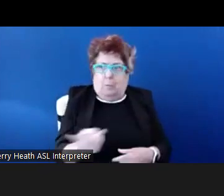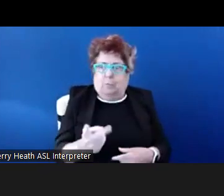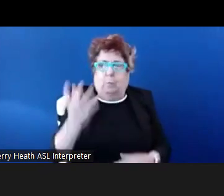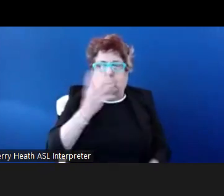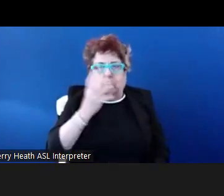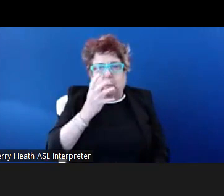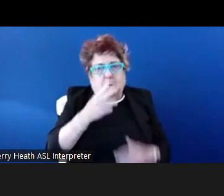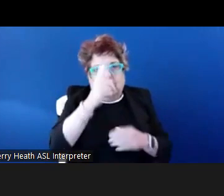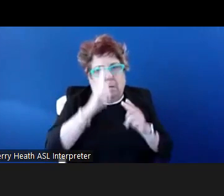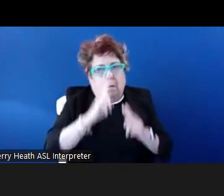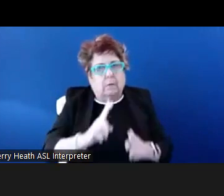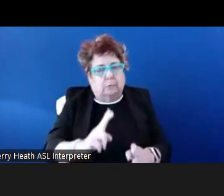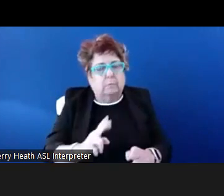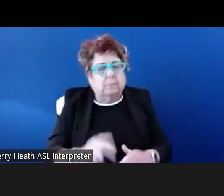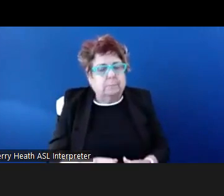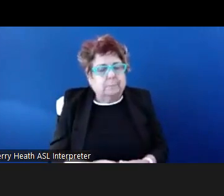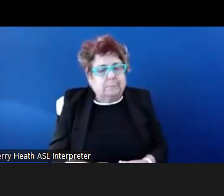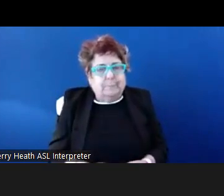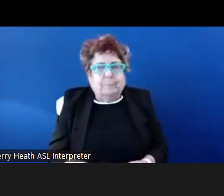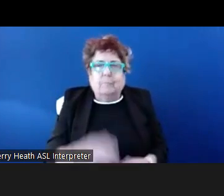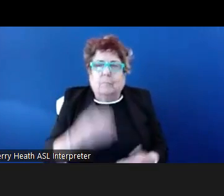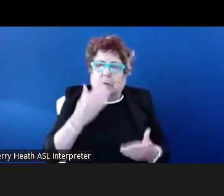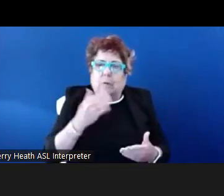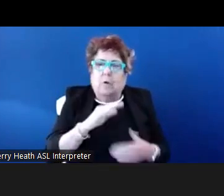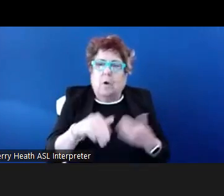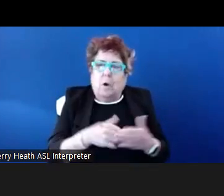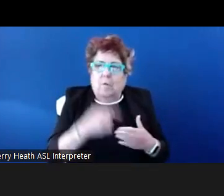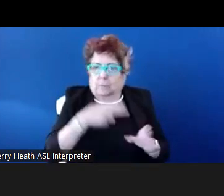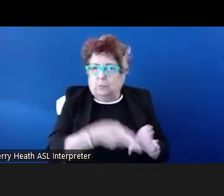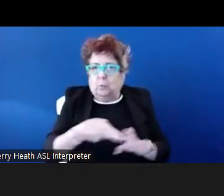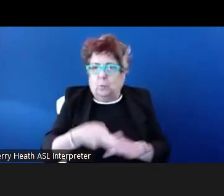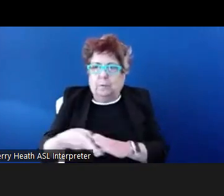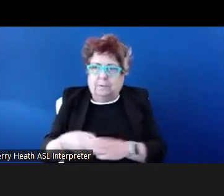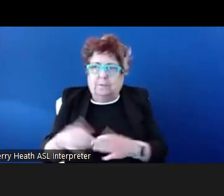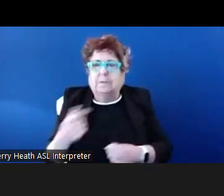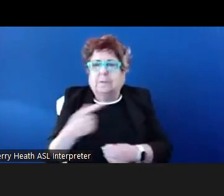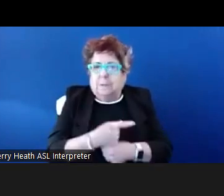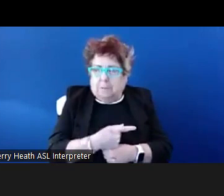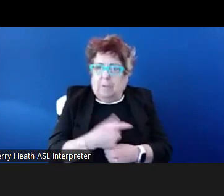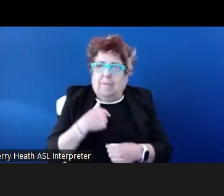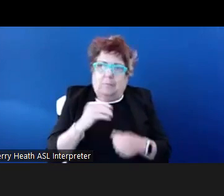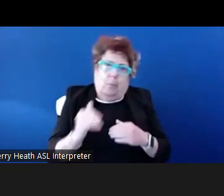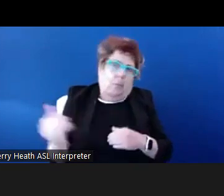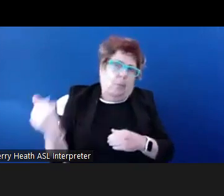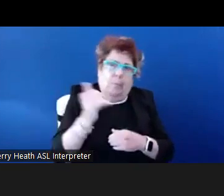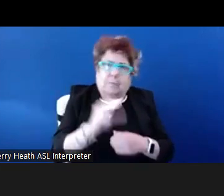joining today. The fact that we have over 600 people and it looks like growing who have joined us today demonstrates